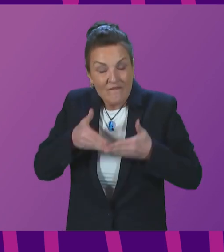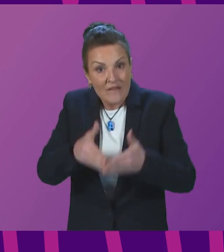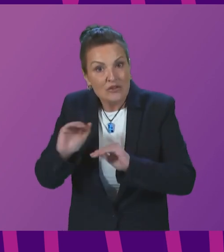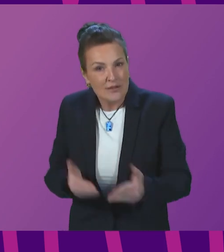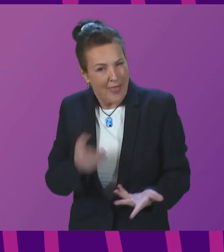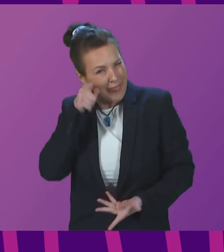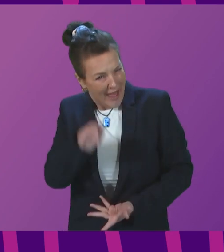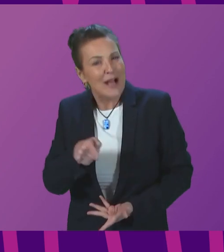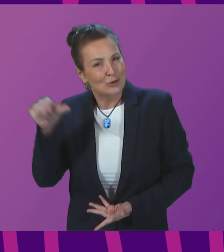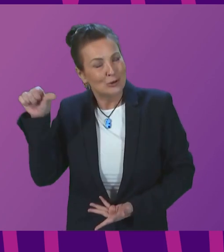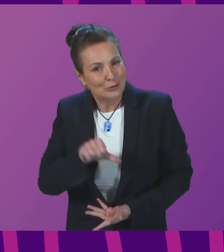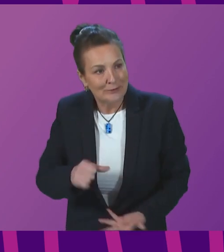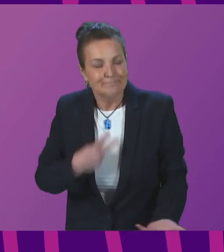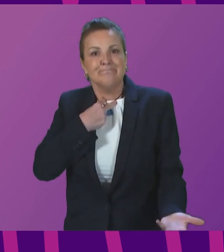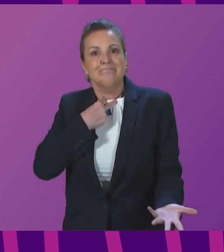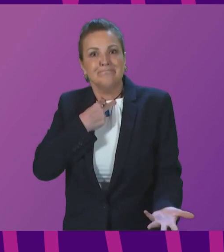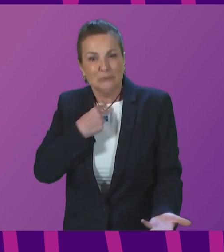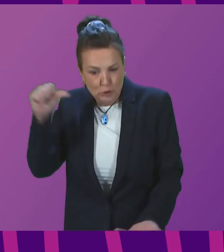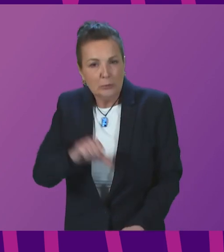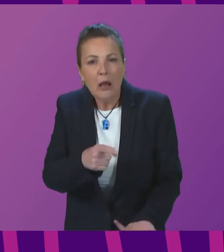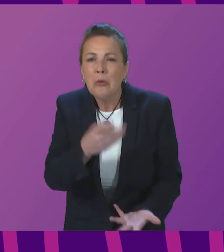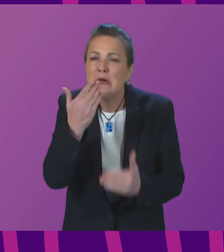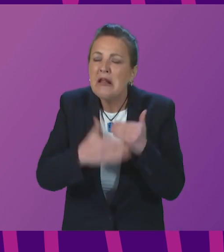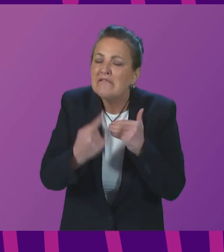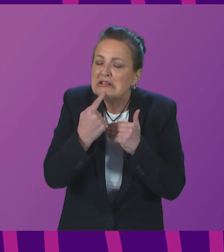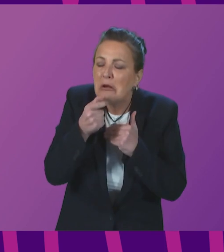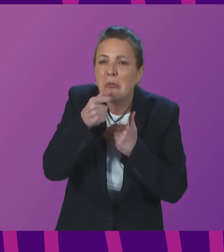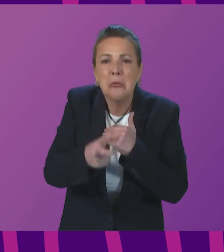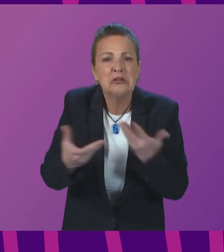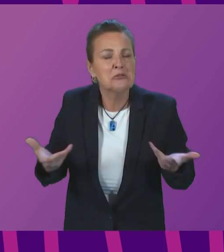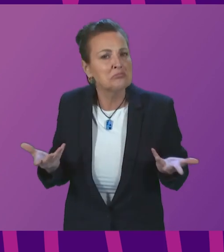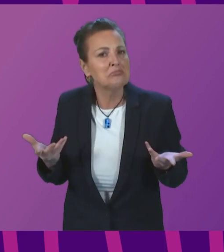That is where her regret should lie, but they do not even merit a mention.